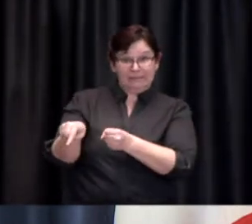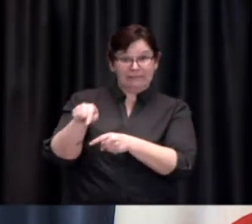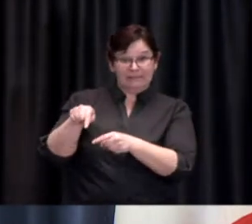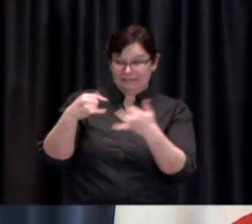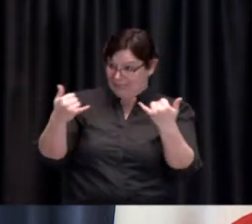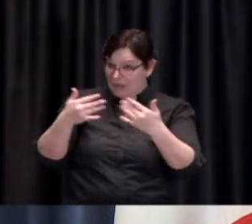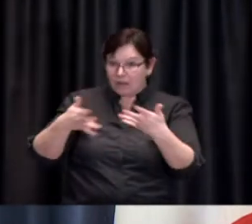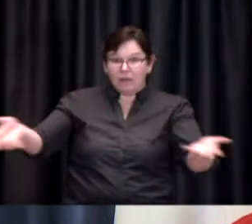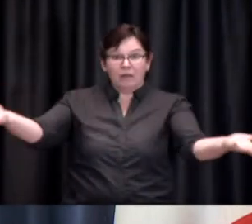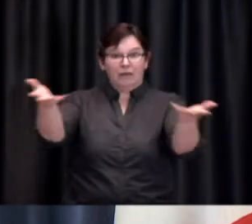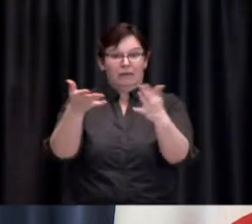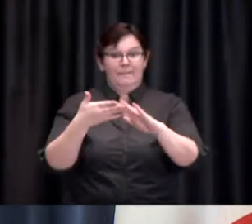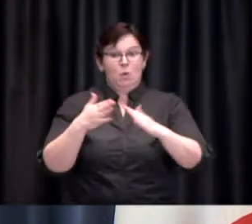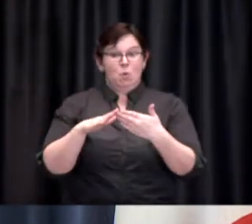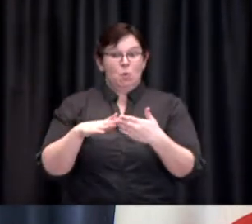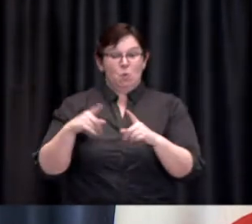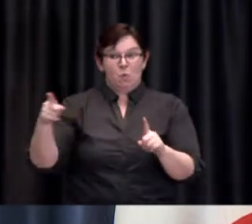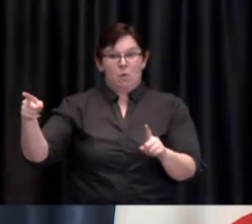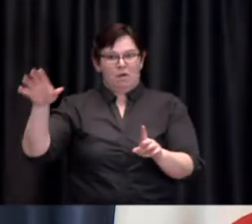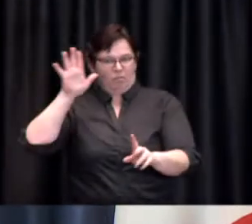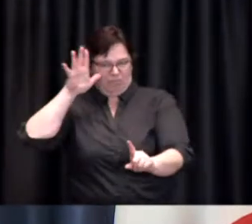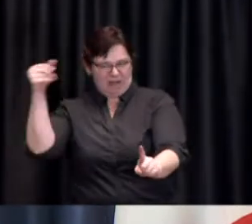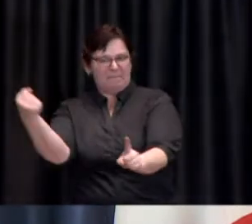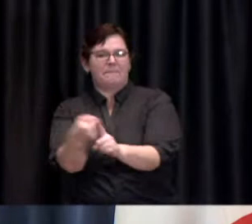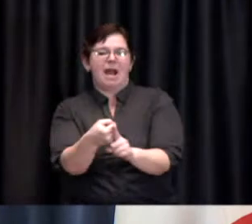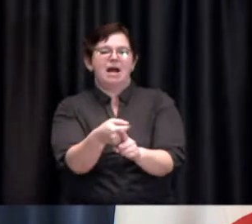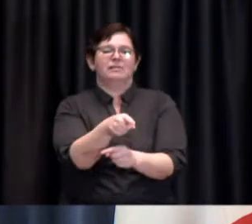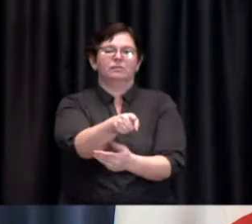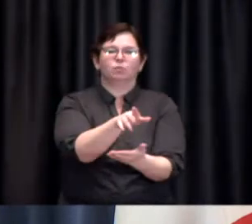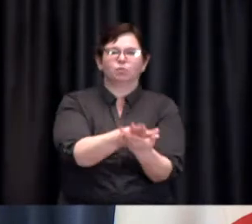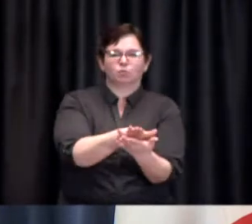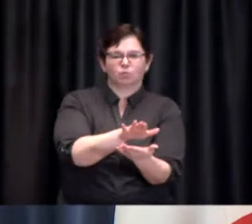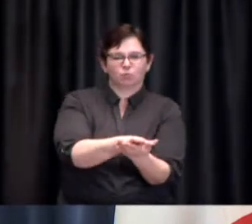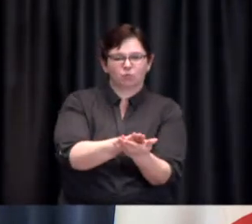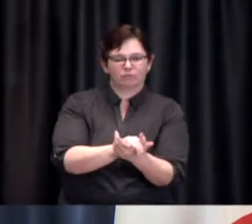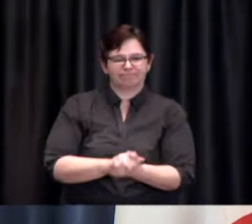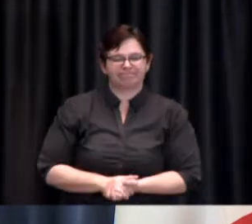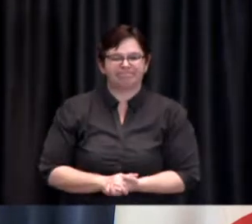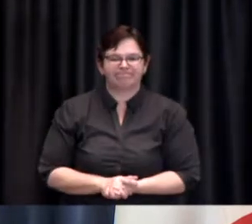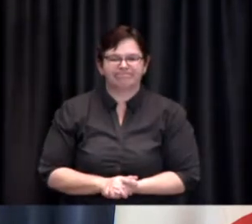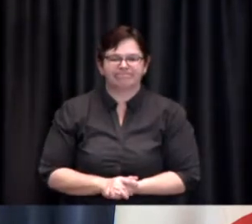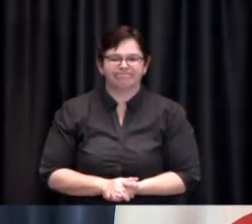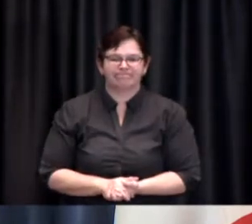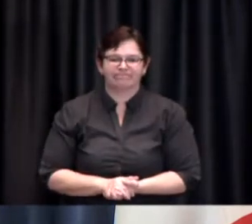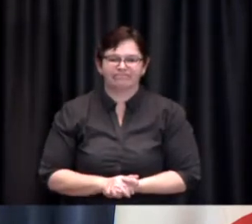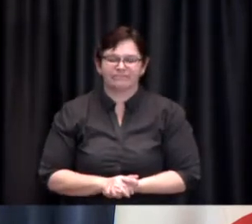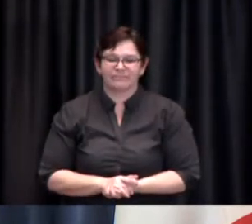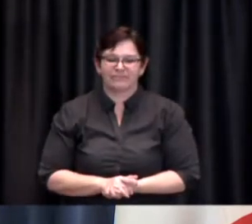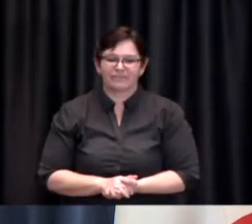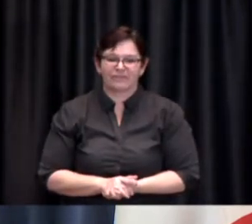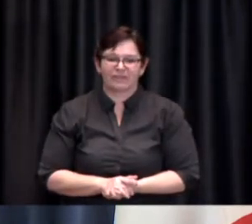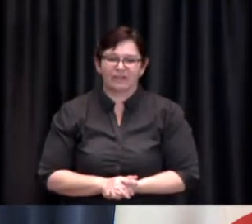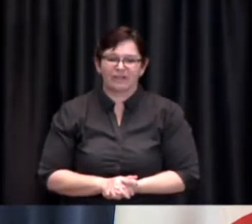to see variants of concern within schools I would remind people of a couple of things one we know